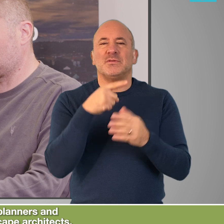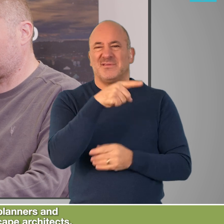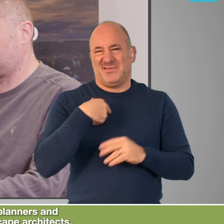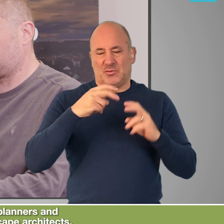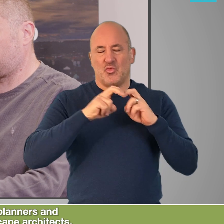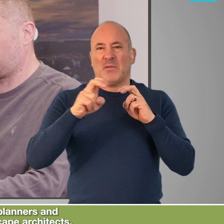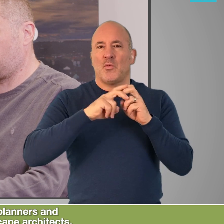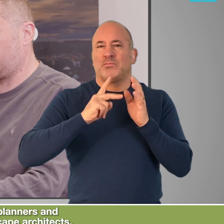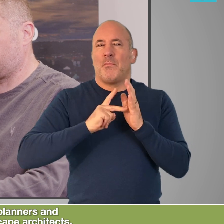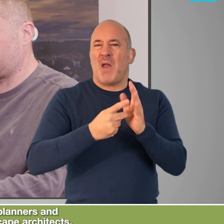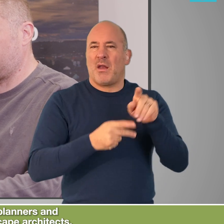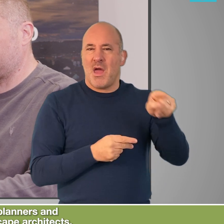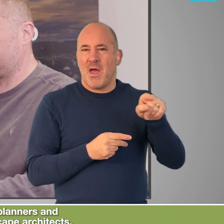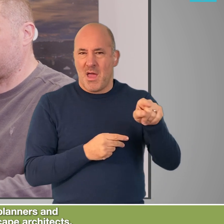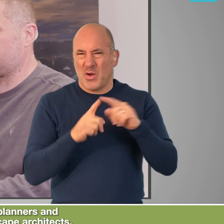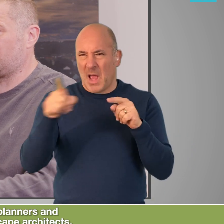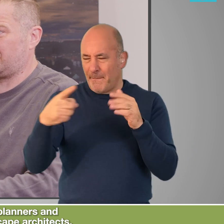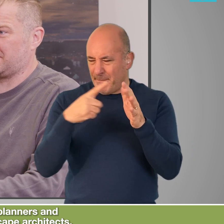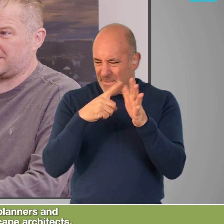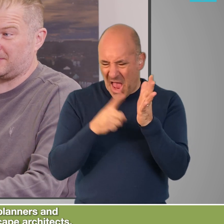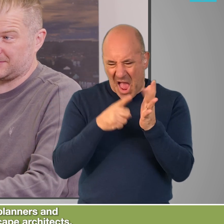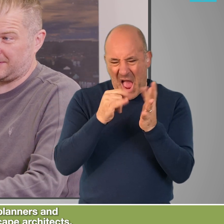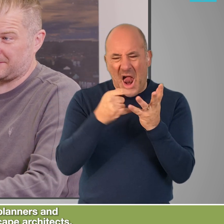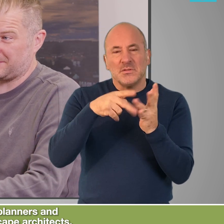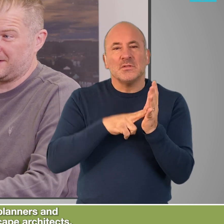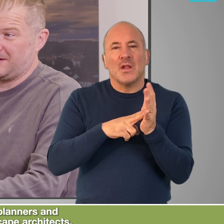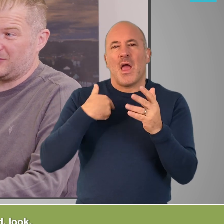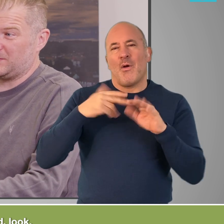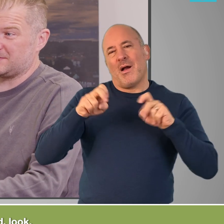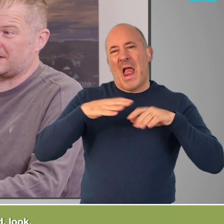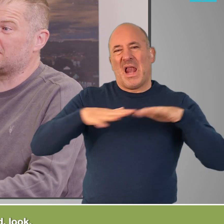one of our transport planners and Alison, one of our landscape architects. And we just said, look,